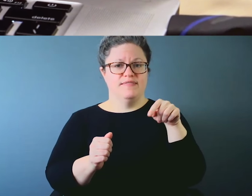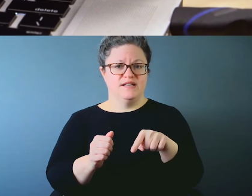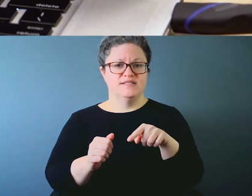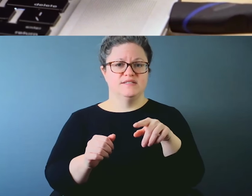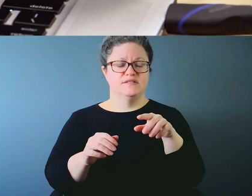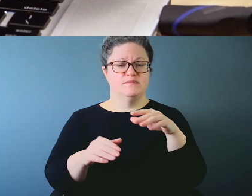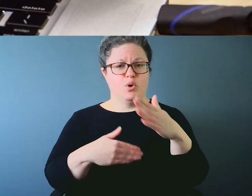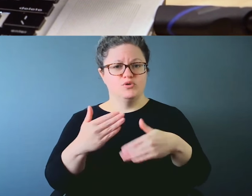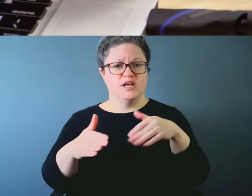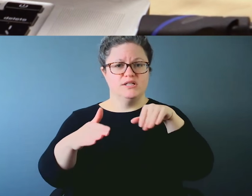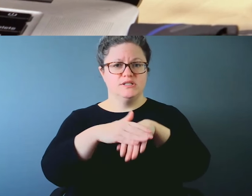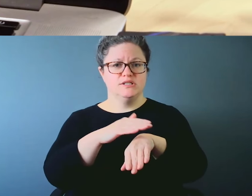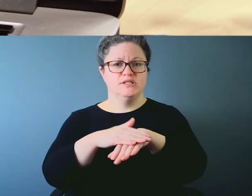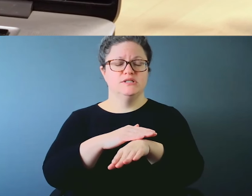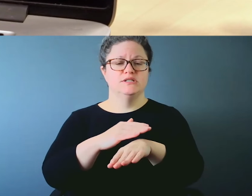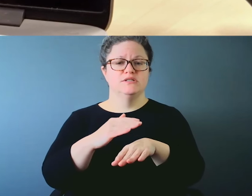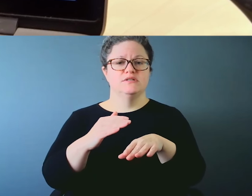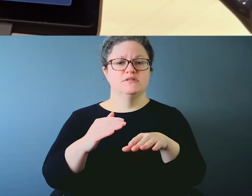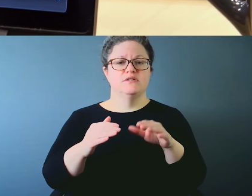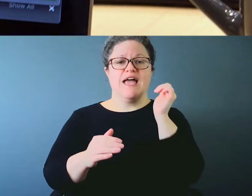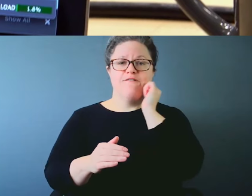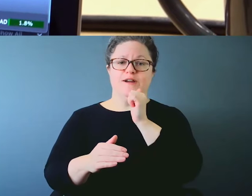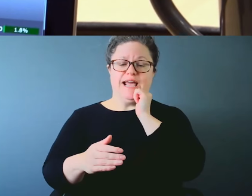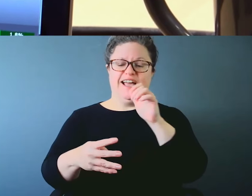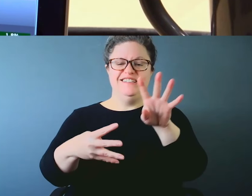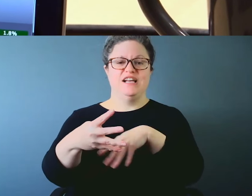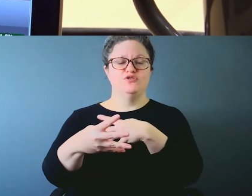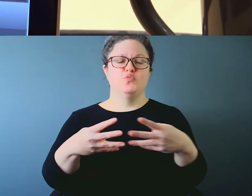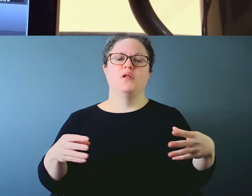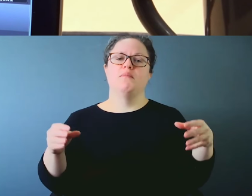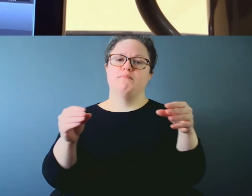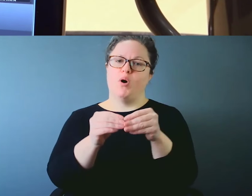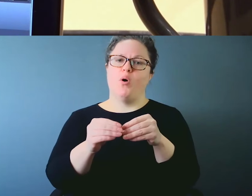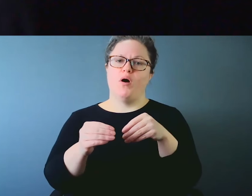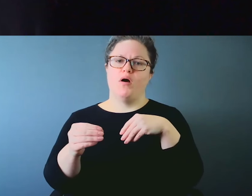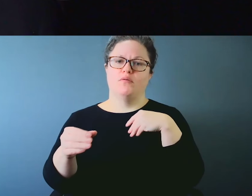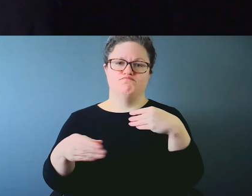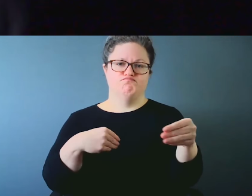the- the really intricacies of how our day was scheduled was quite... fluid because we weren't